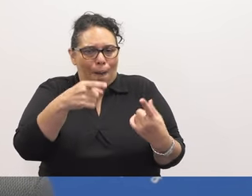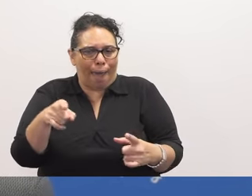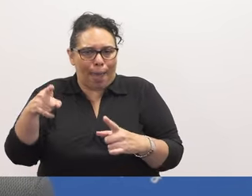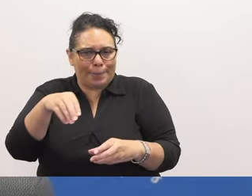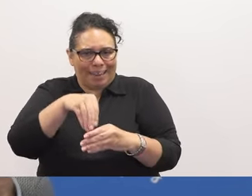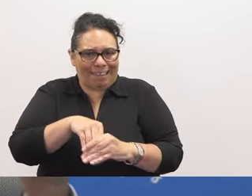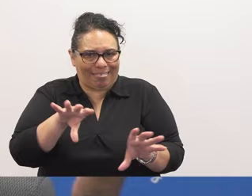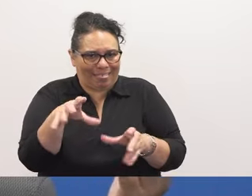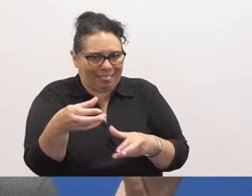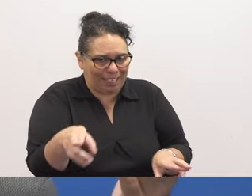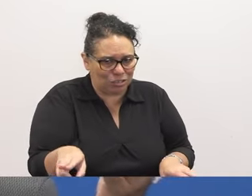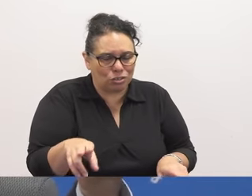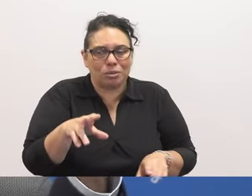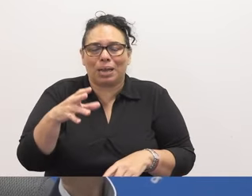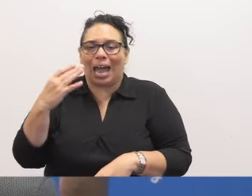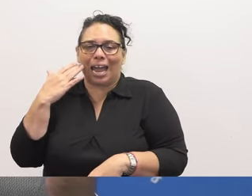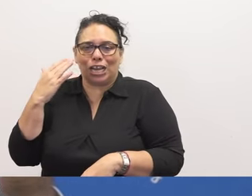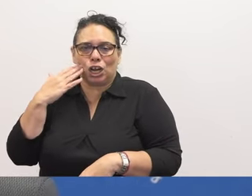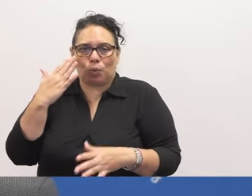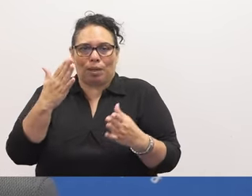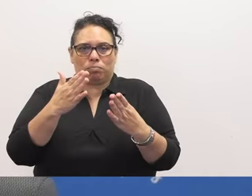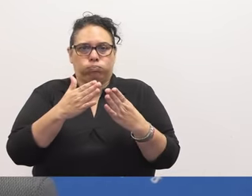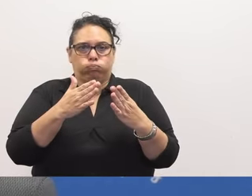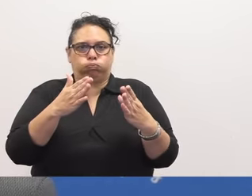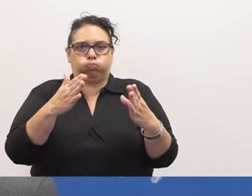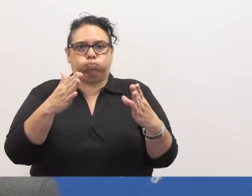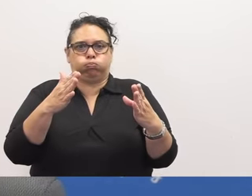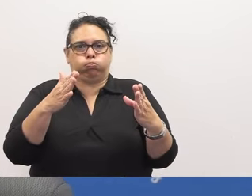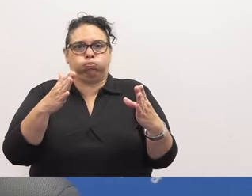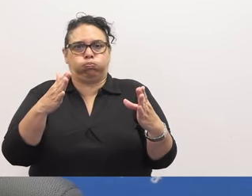even though we're taking this wide big picture perspective. Can you speak to that?